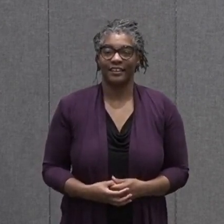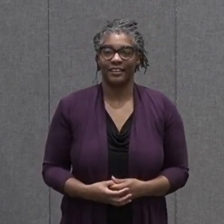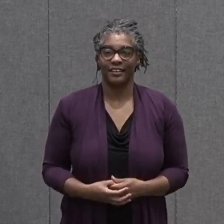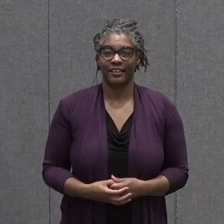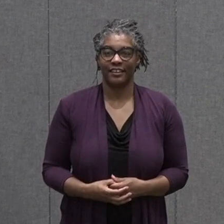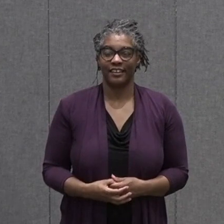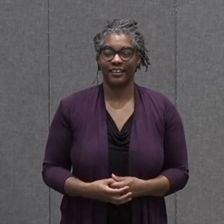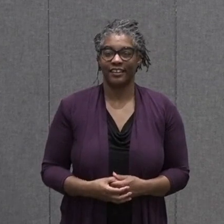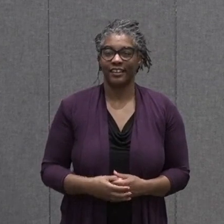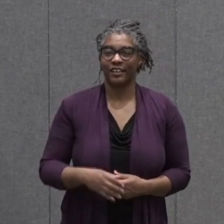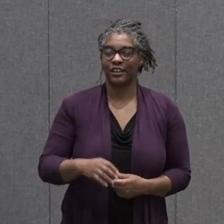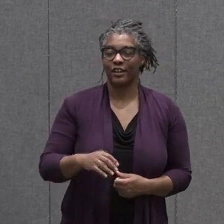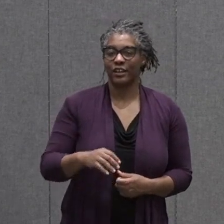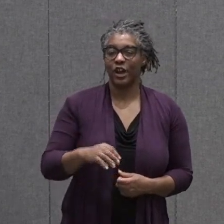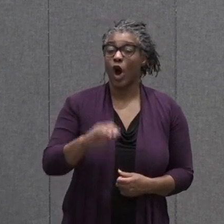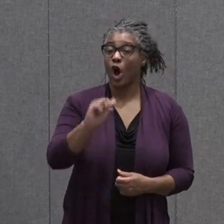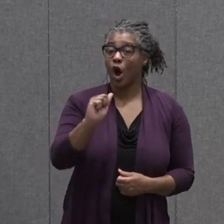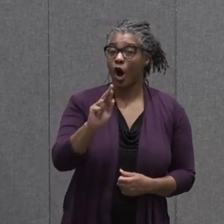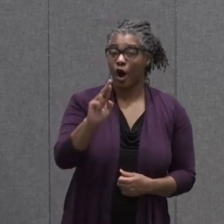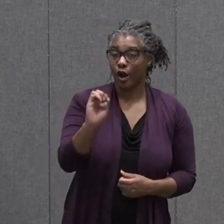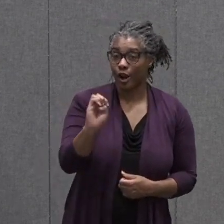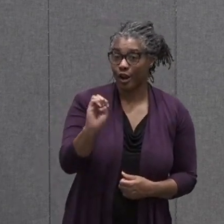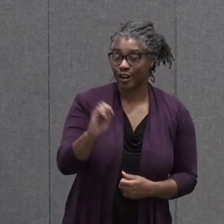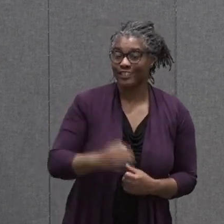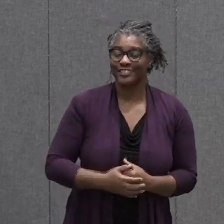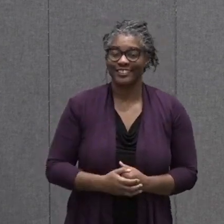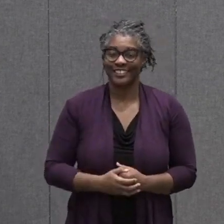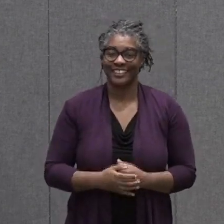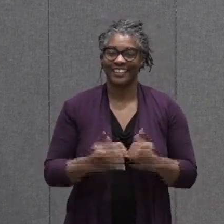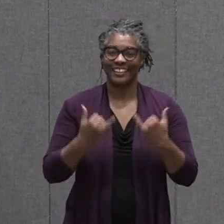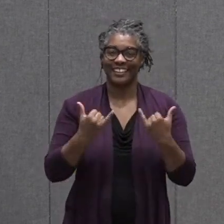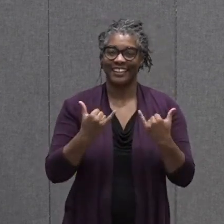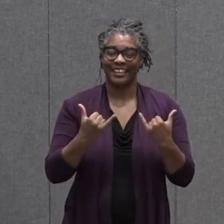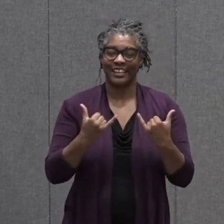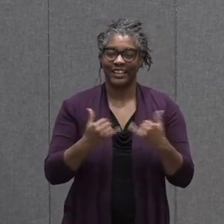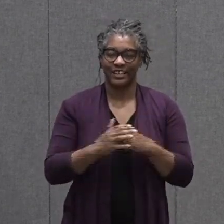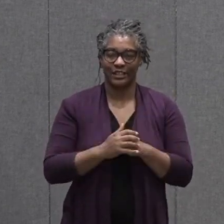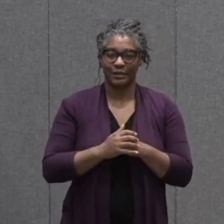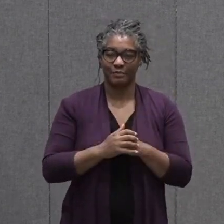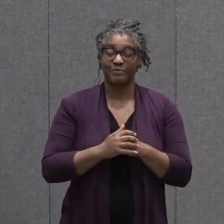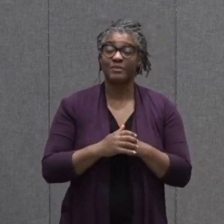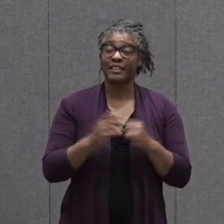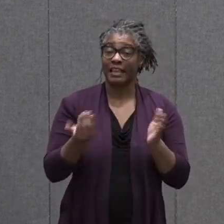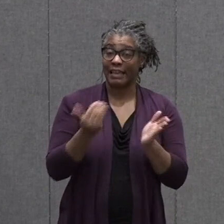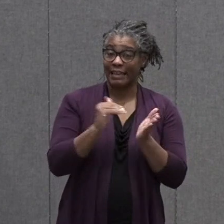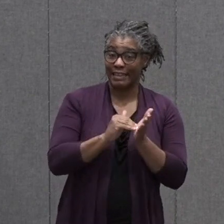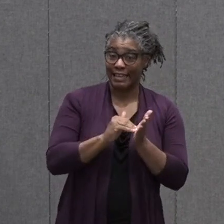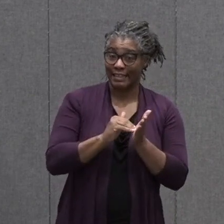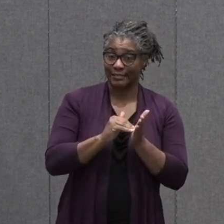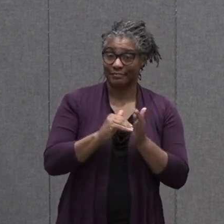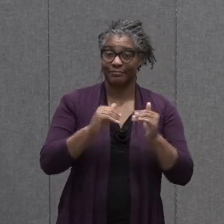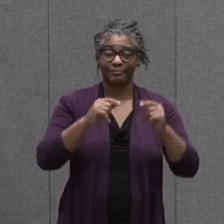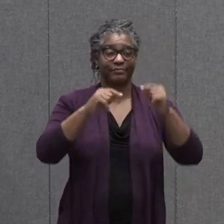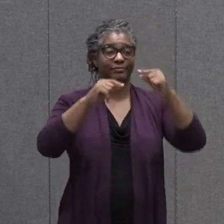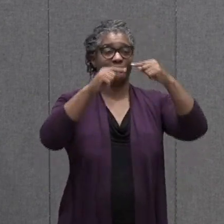Are. Again, I'm going to write two straight lines, with a dotted line in the middle.